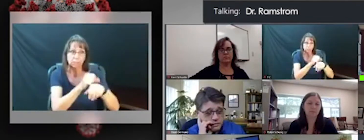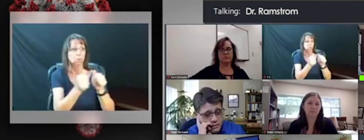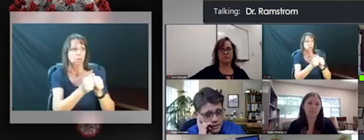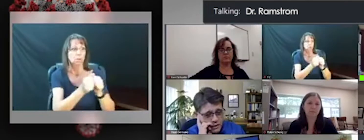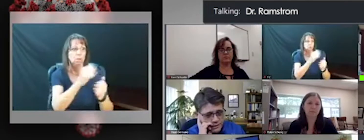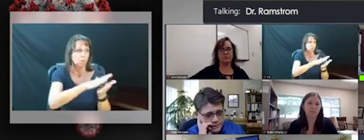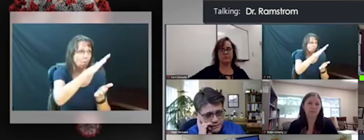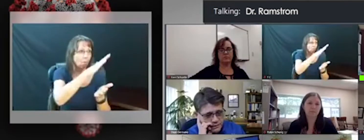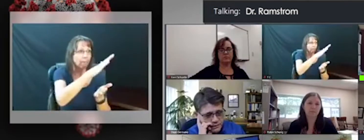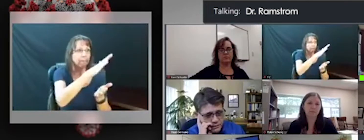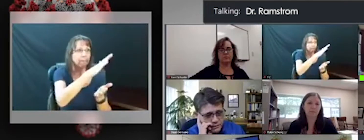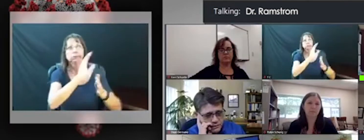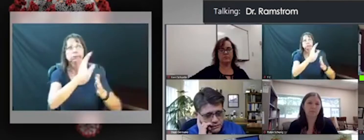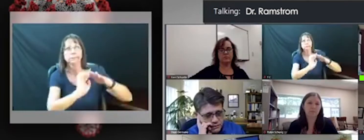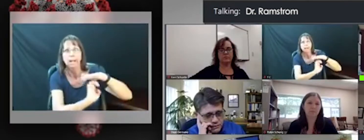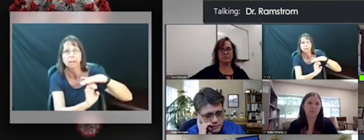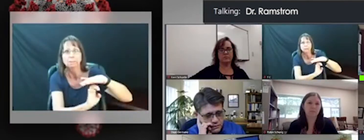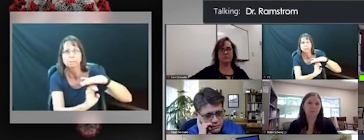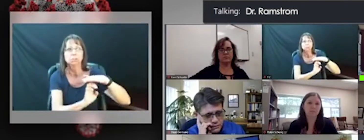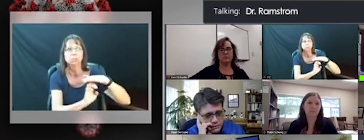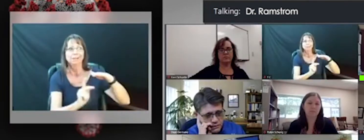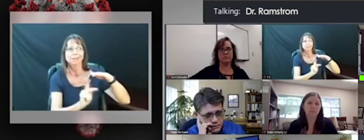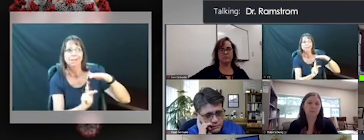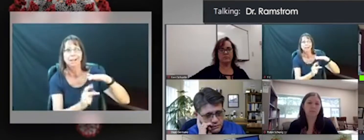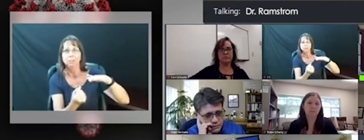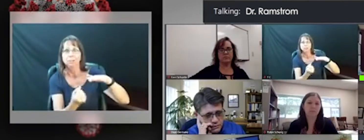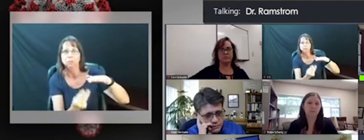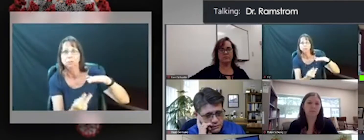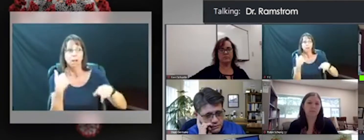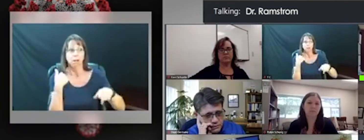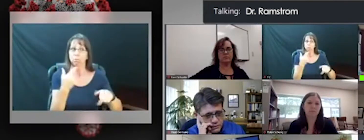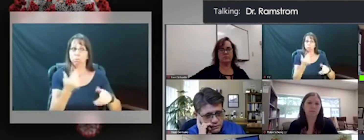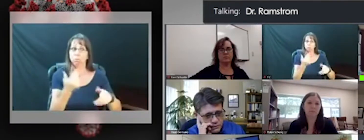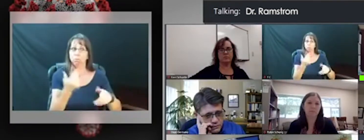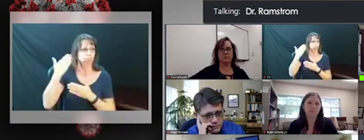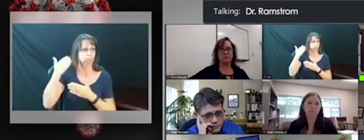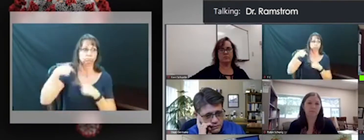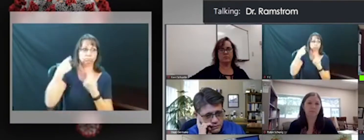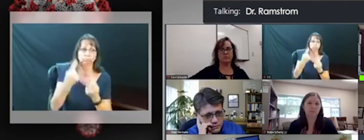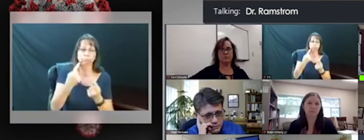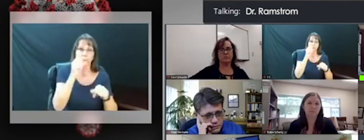and had worked all summer to get protocols in place and have been having regular conversations.